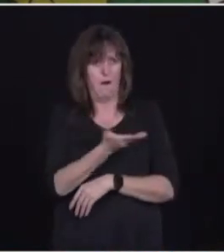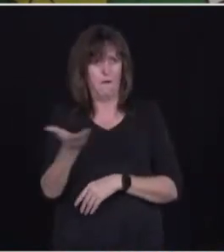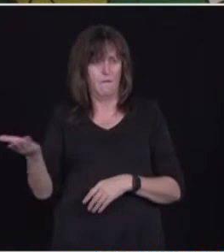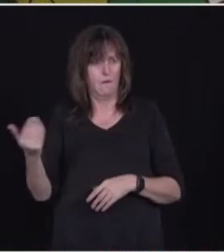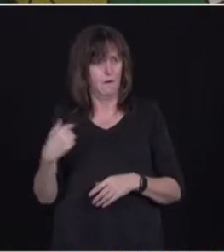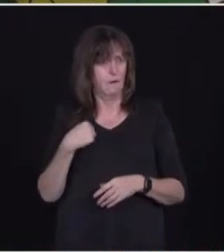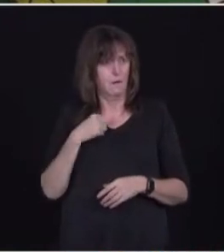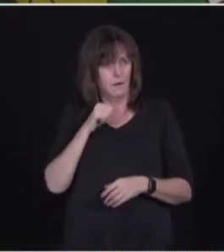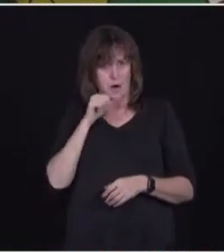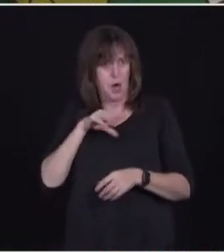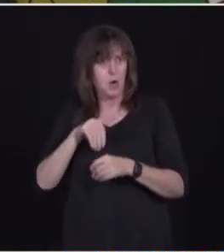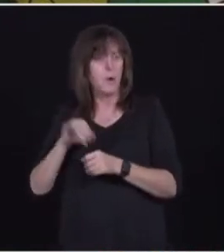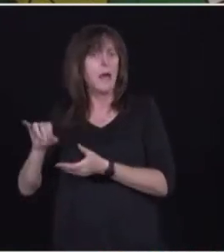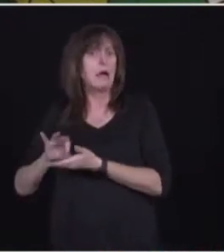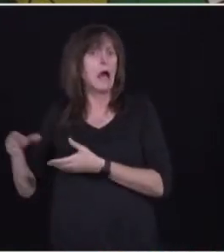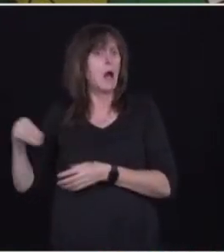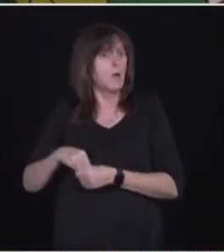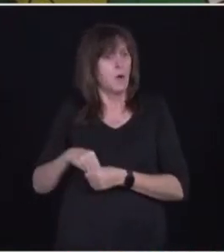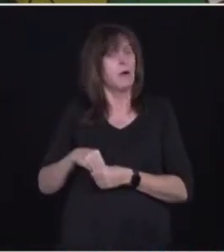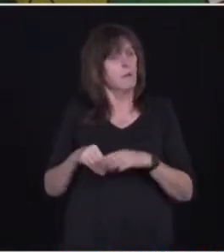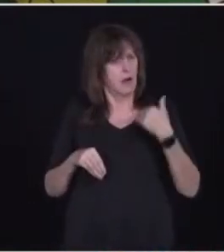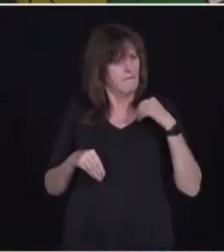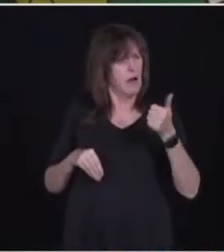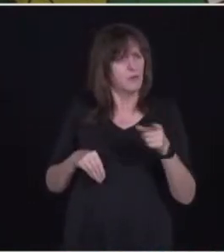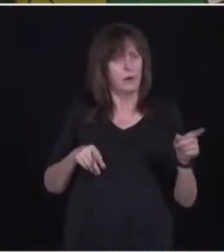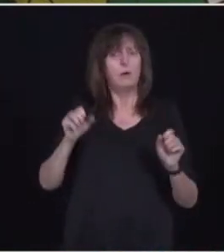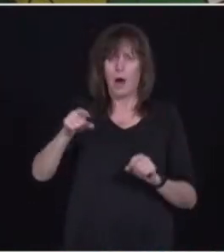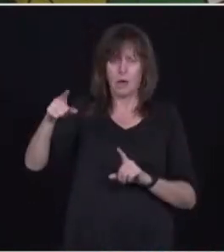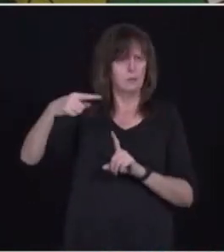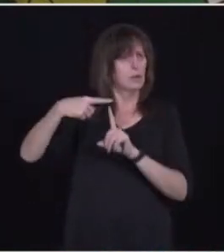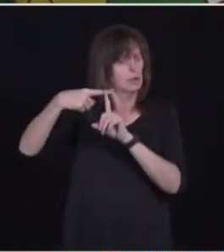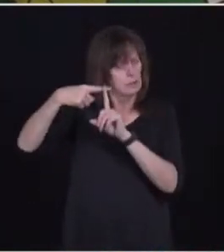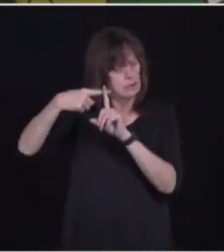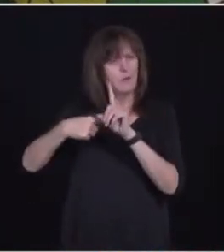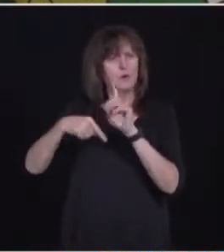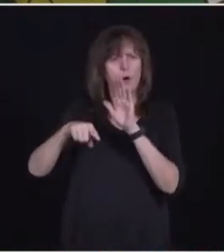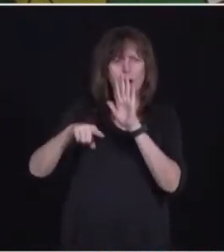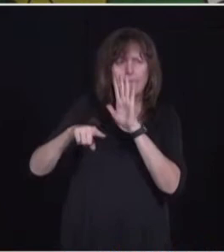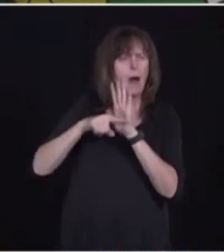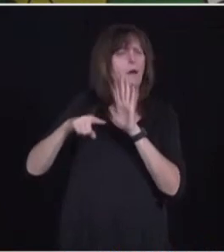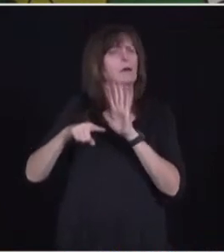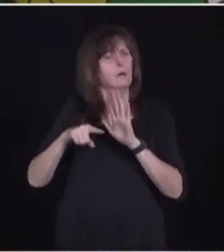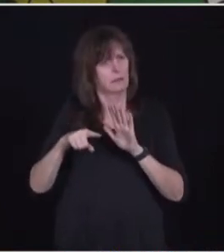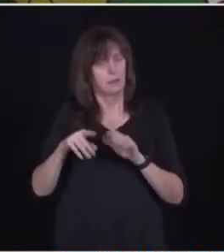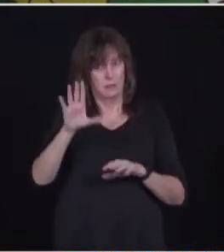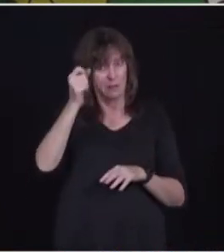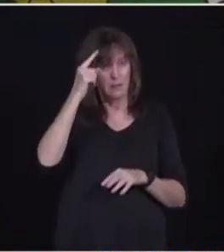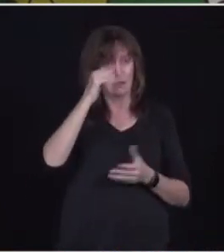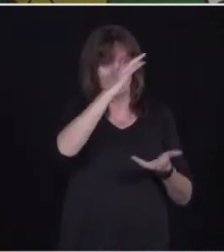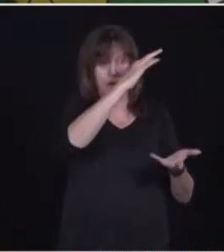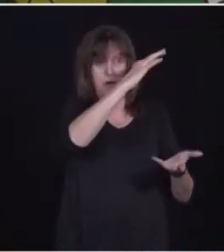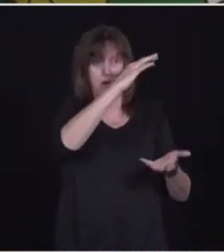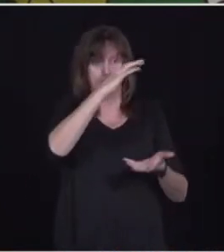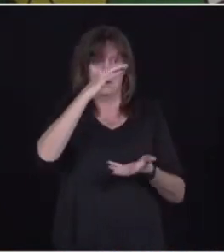in the calculations that Ontario is doing. So yes, we have the ultralow temporal freezers, you do have to remember that when